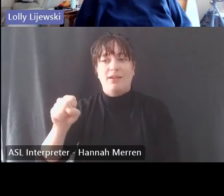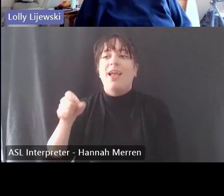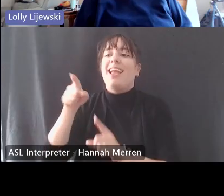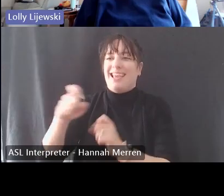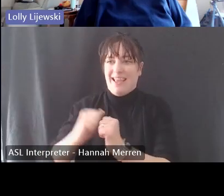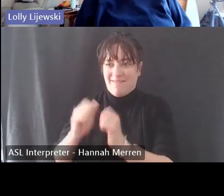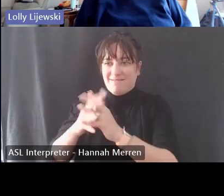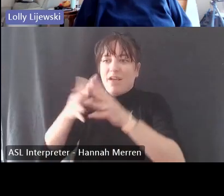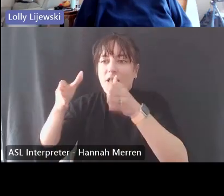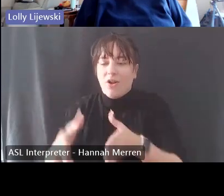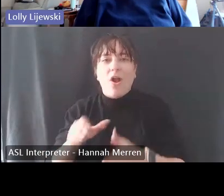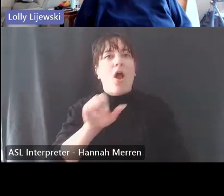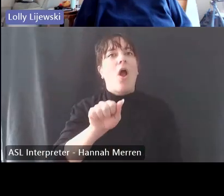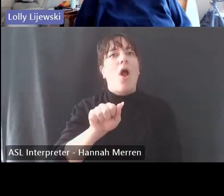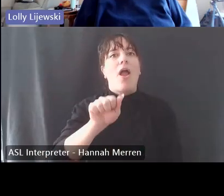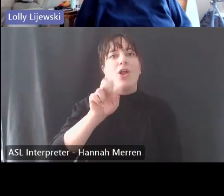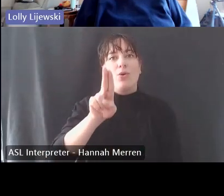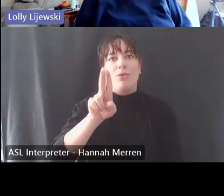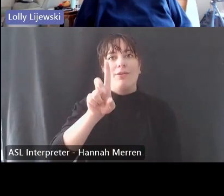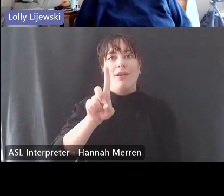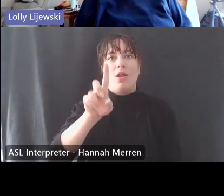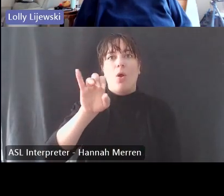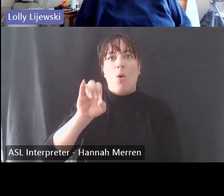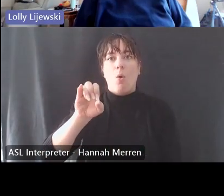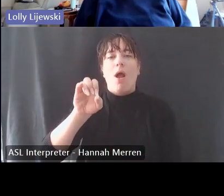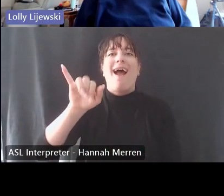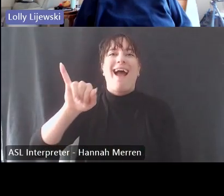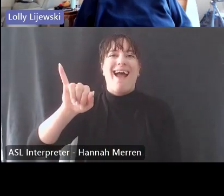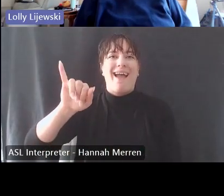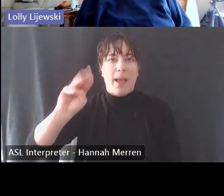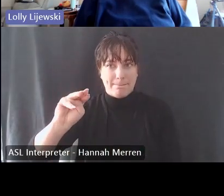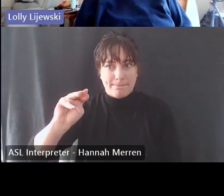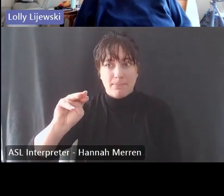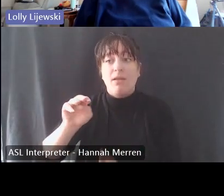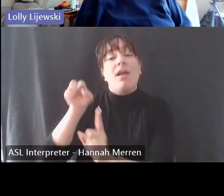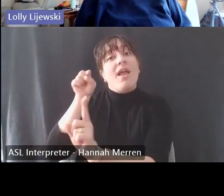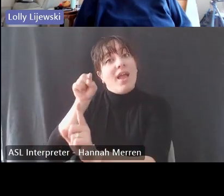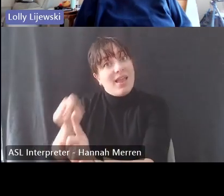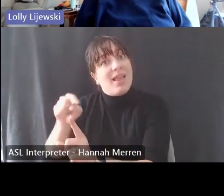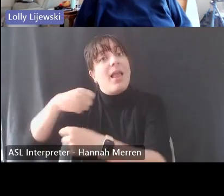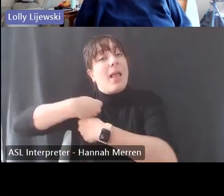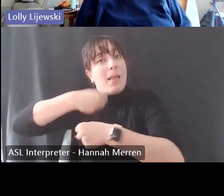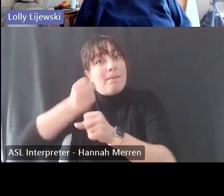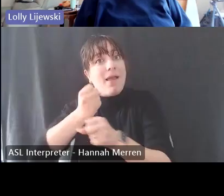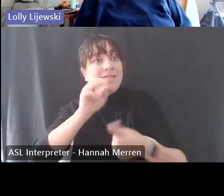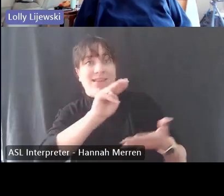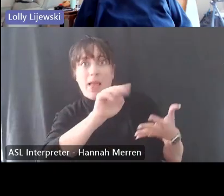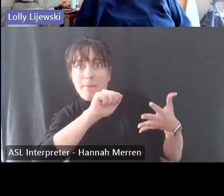which designs maps, like Jason said for wayfinding. And similar to the director of information